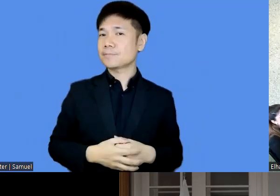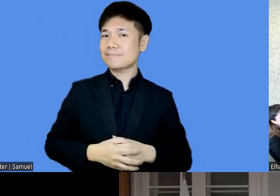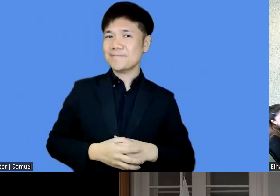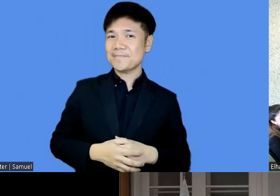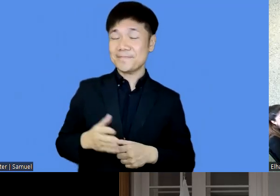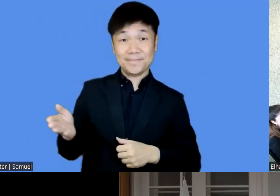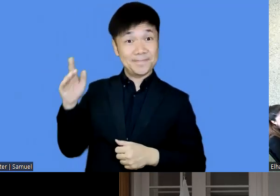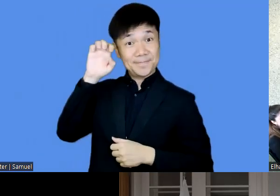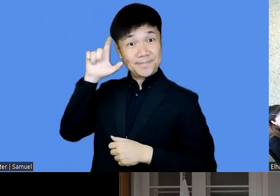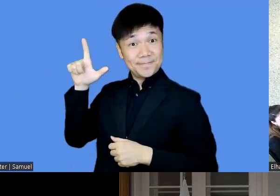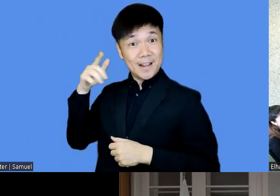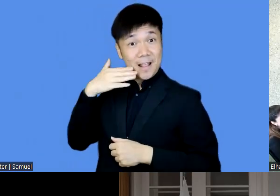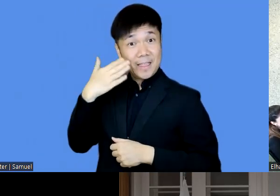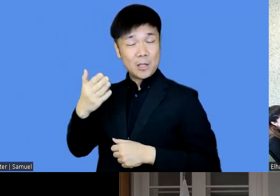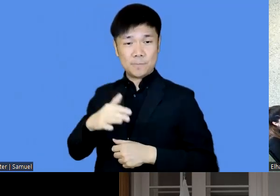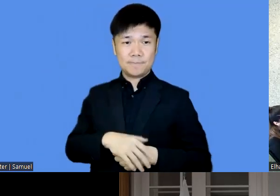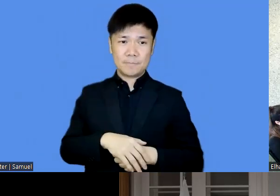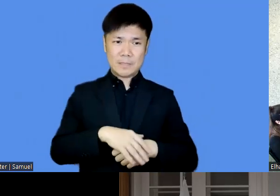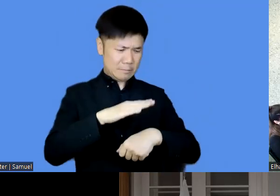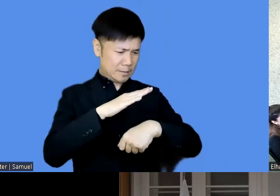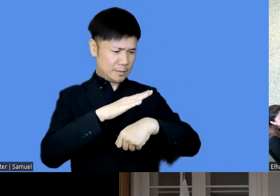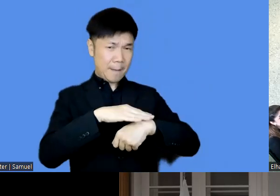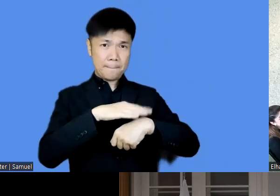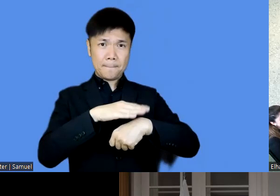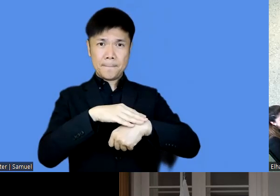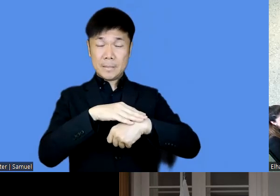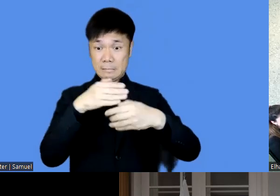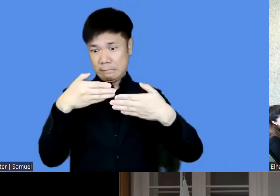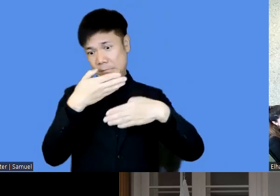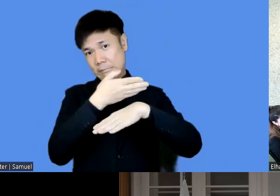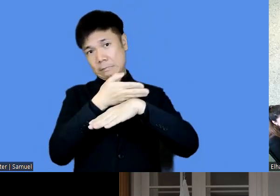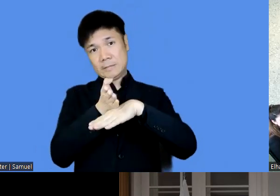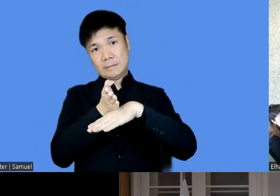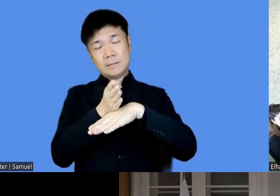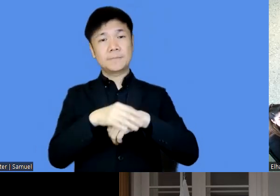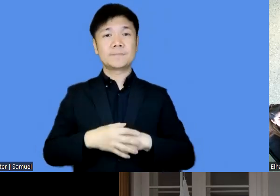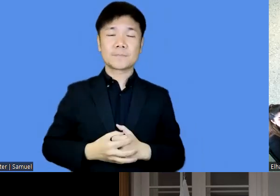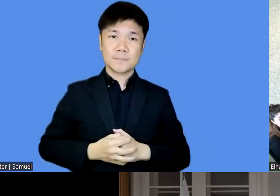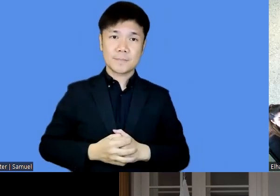I realise we are running -- we are going over time, actually, but quickly on the question